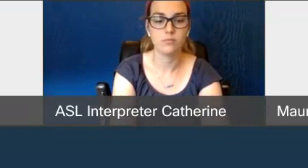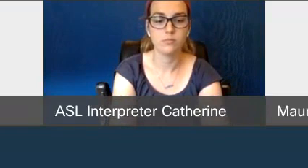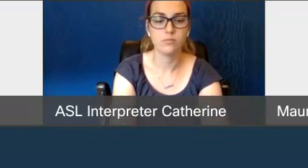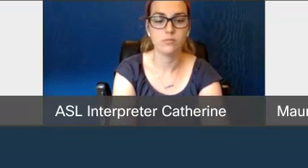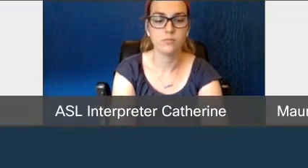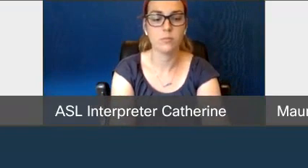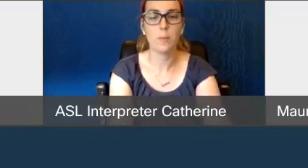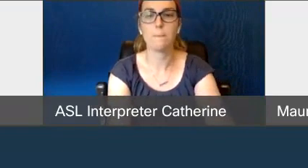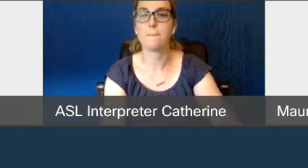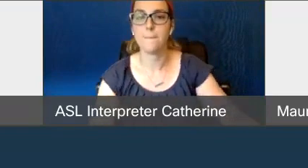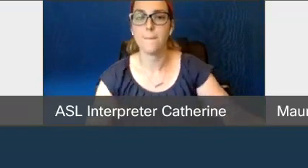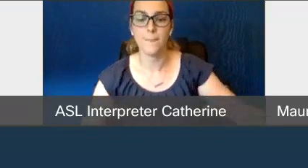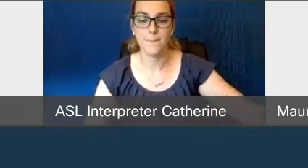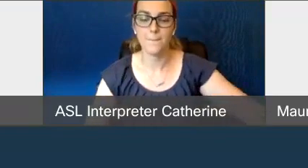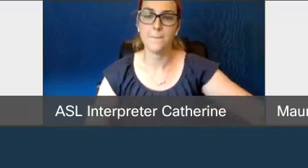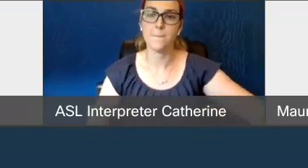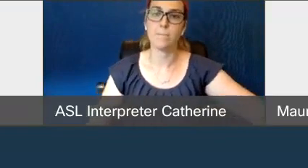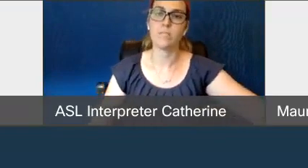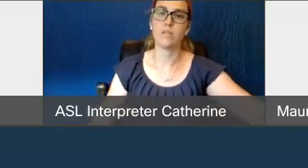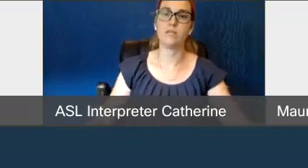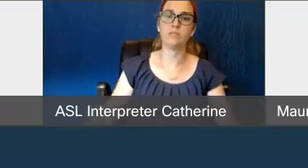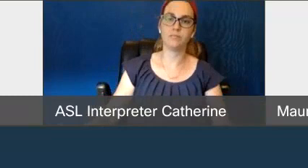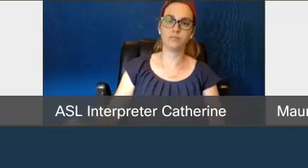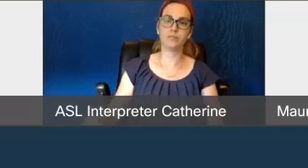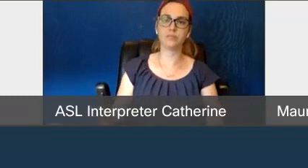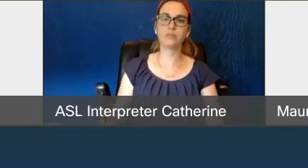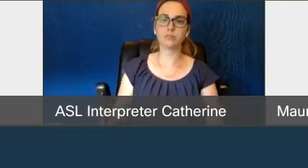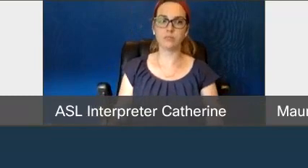One thing and I'll give a shout out to Jeff Smith our coordinator for our area.